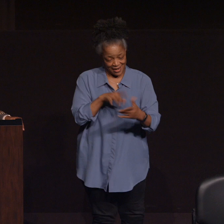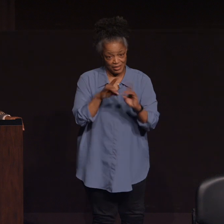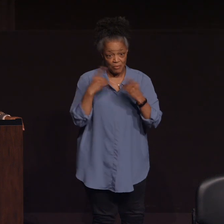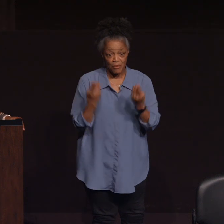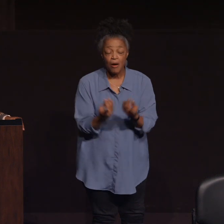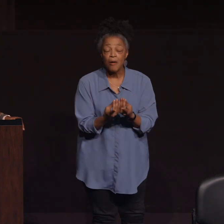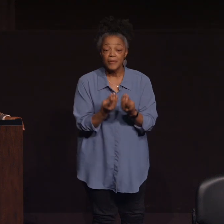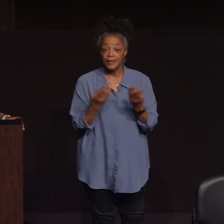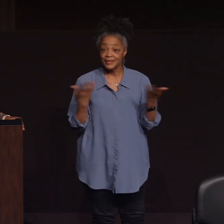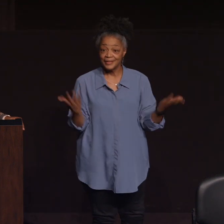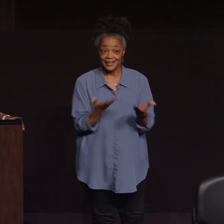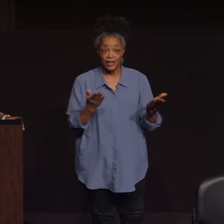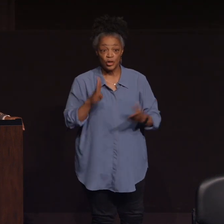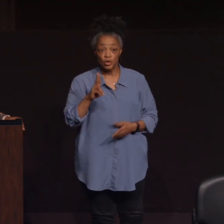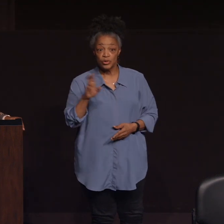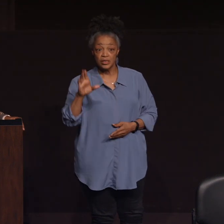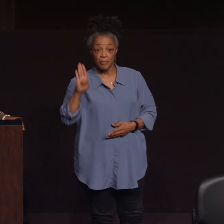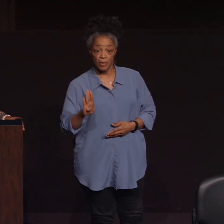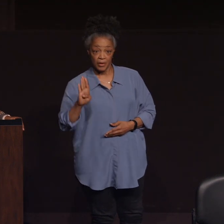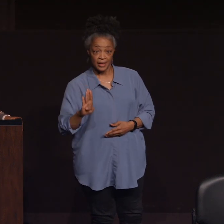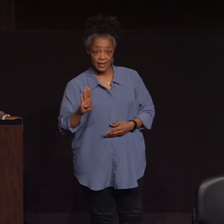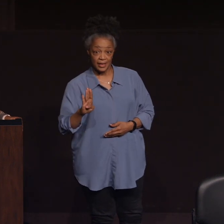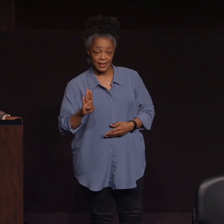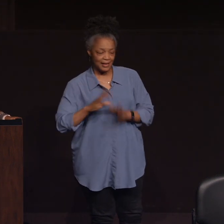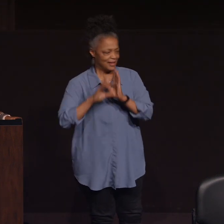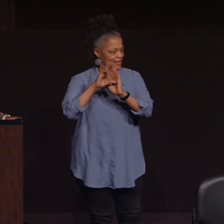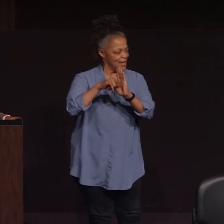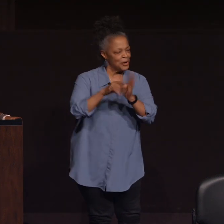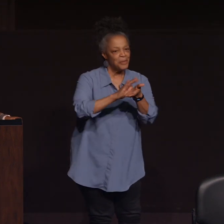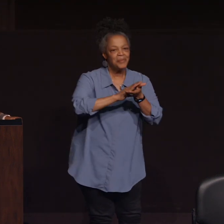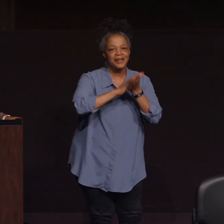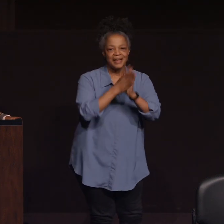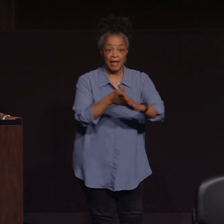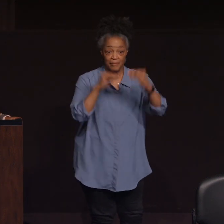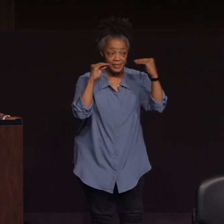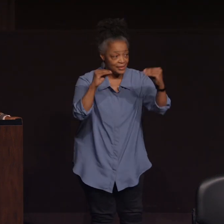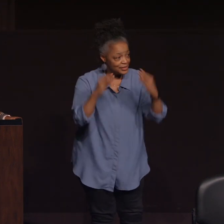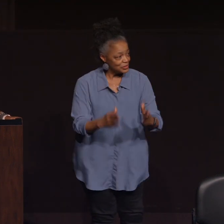department here at UC Berkeley and later became a teacher at